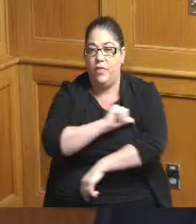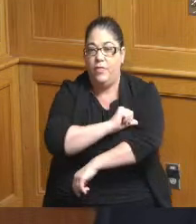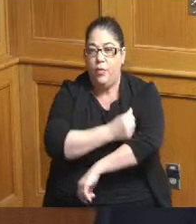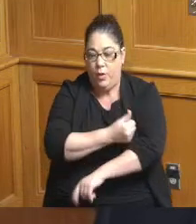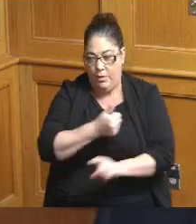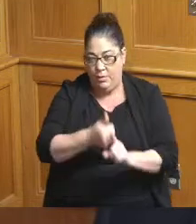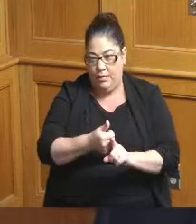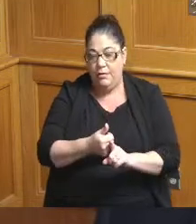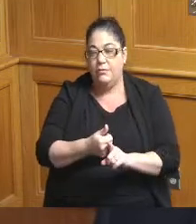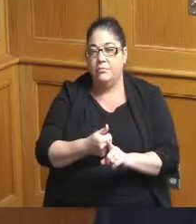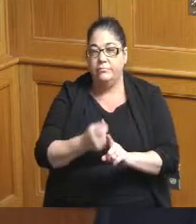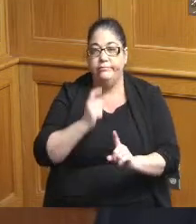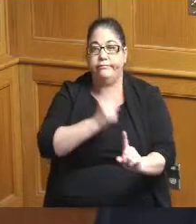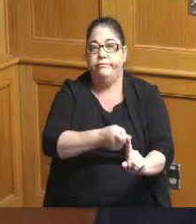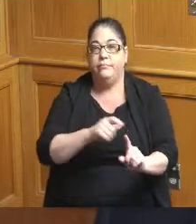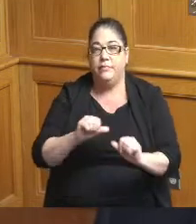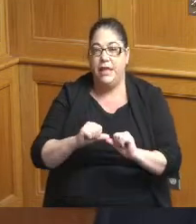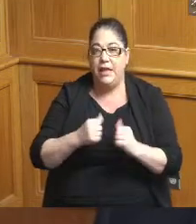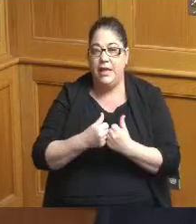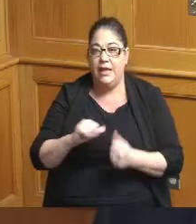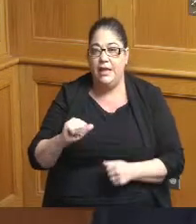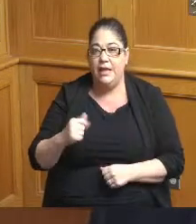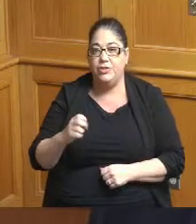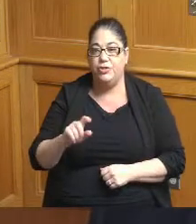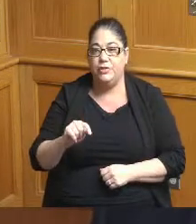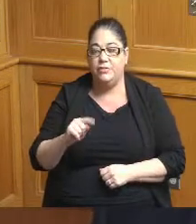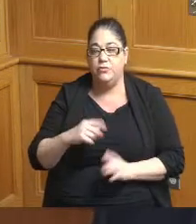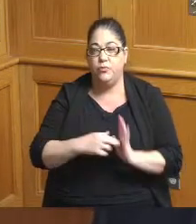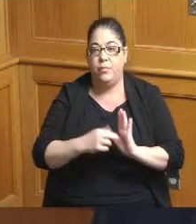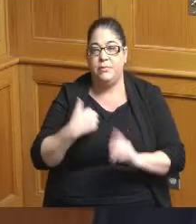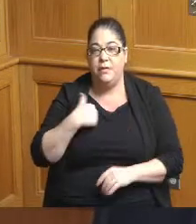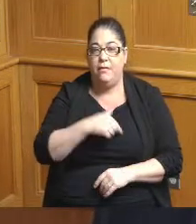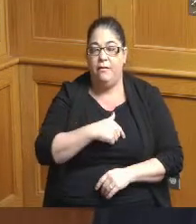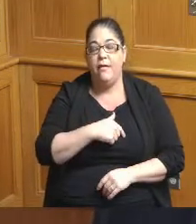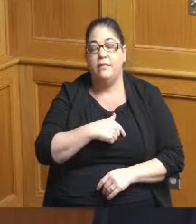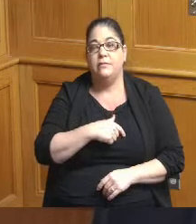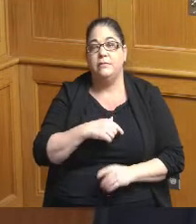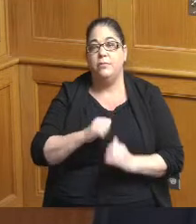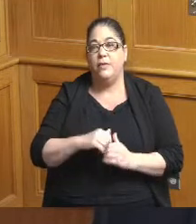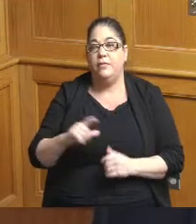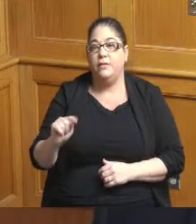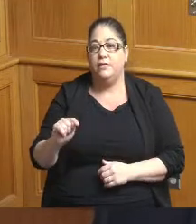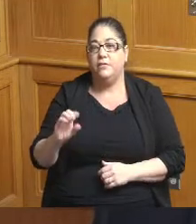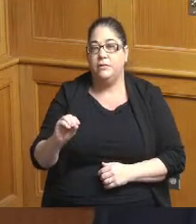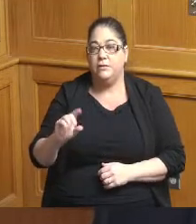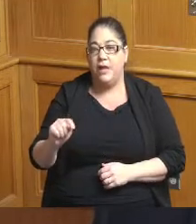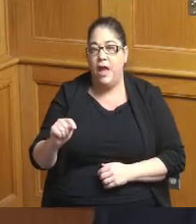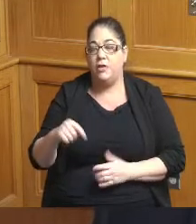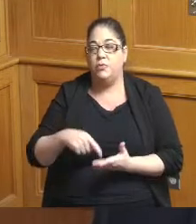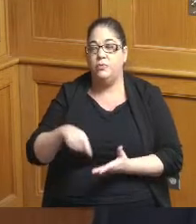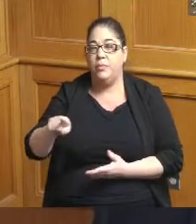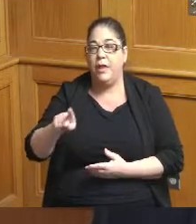through the the CFA for the for the allocation of the tot to pay the bonds that the port issued